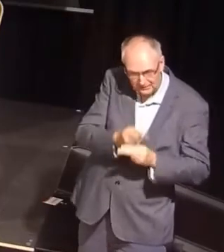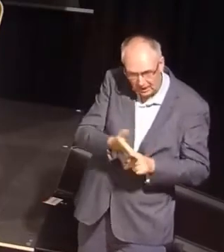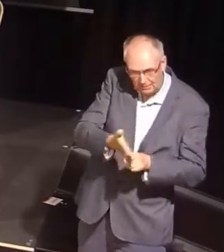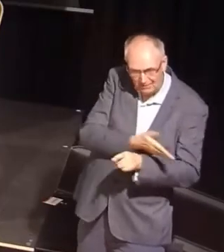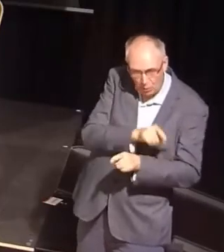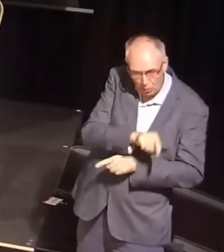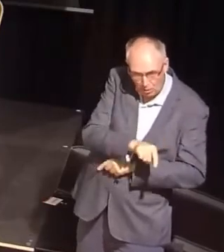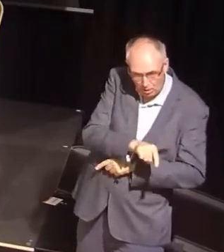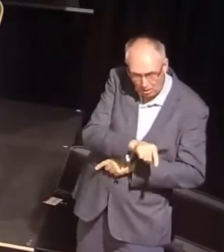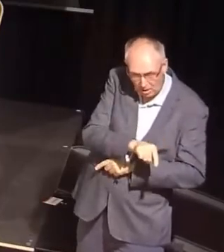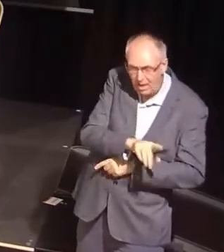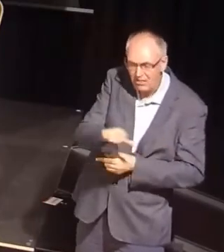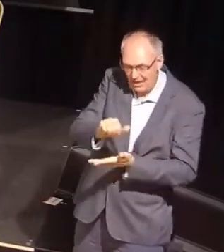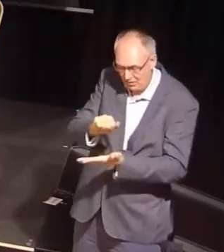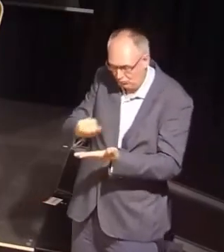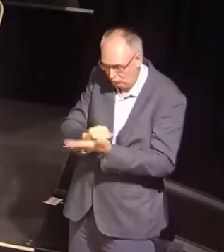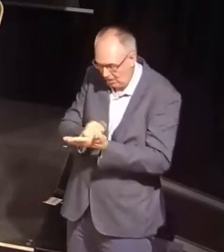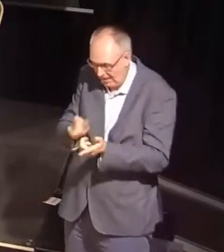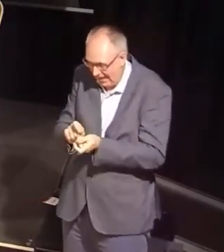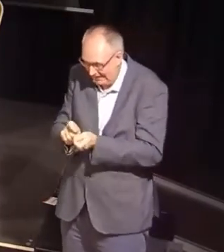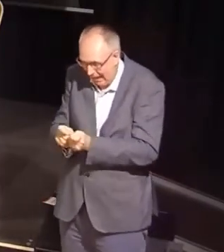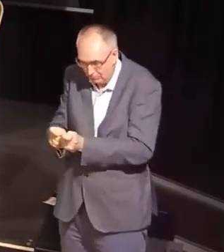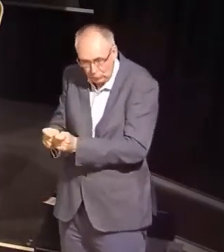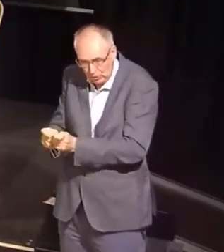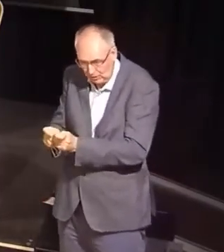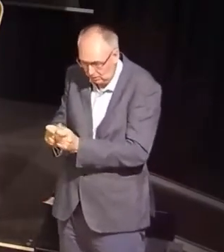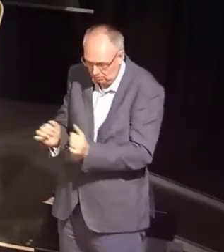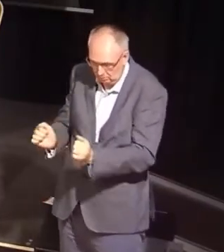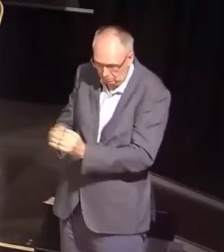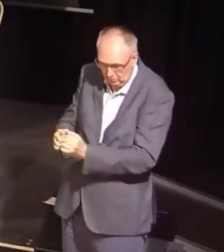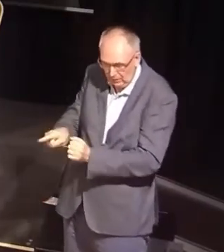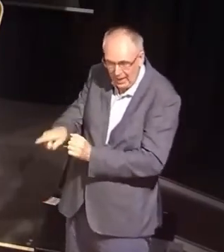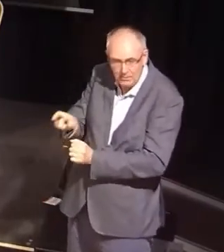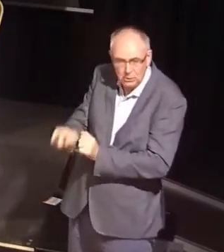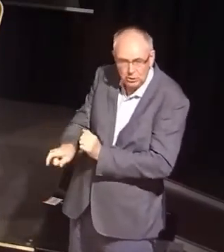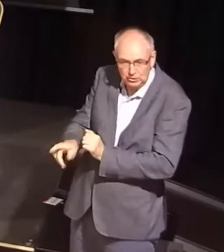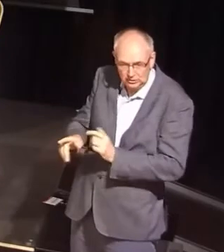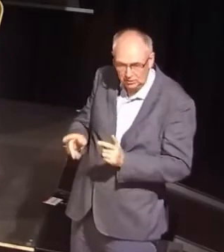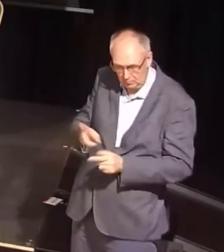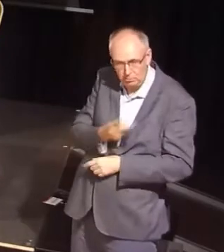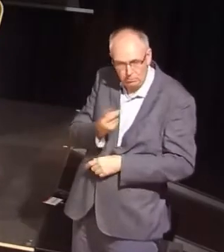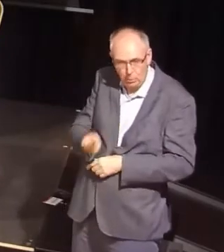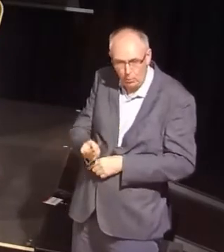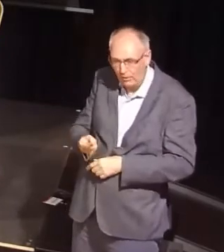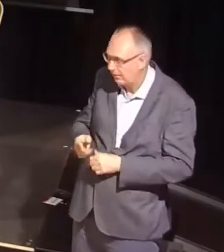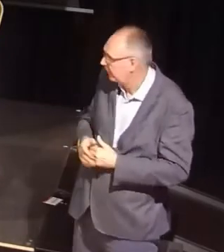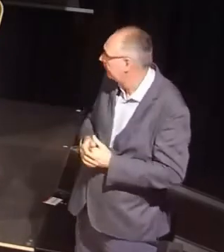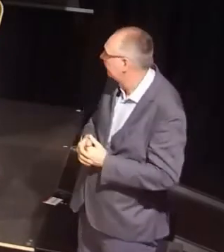With the right adaptions that are bespoke and needed by the individual. So, I can't say his name,